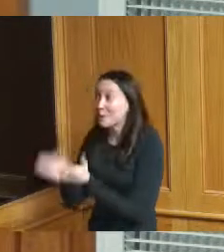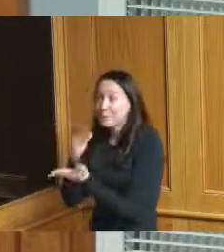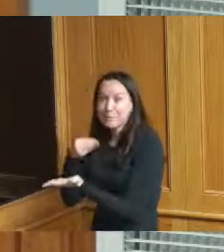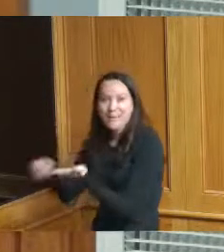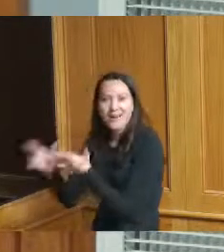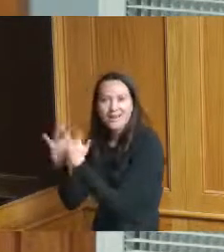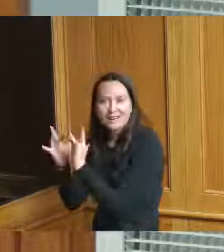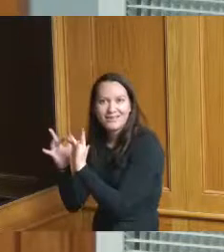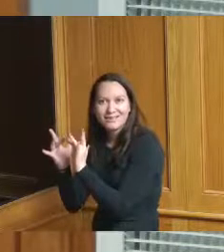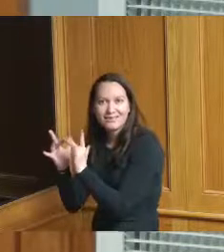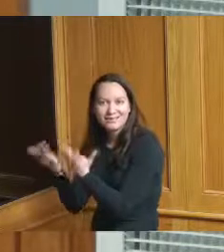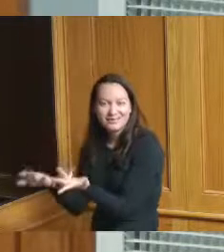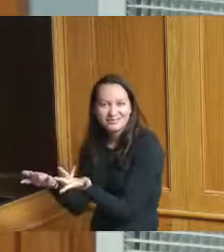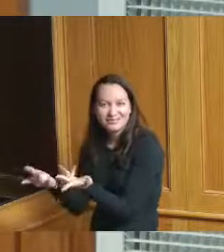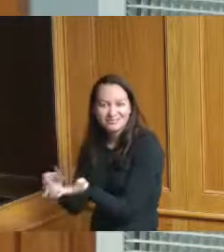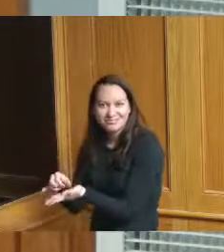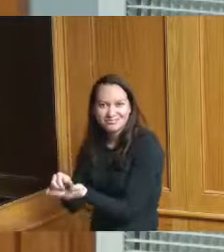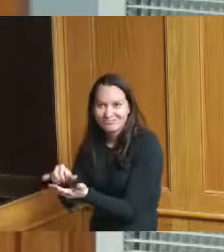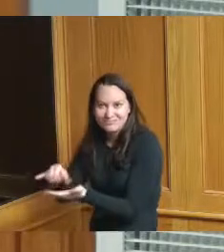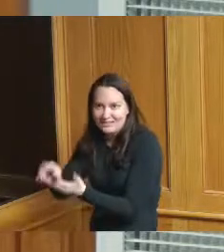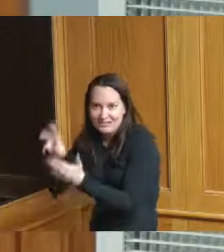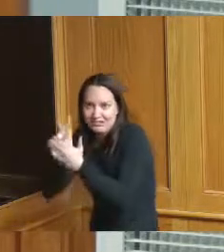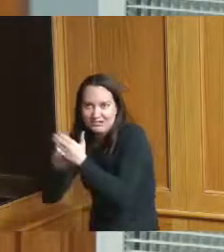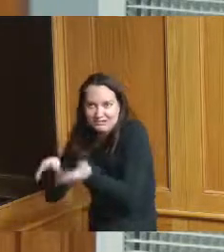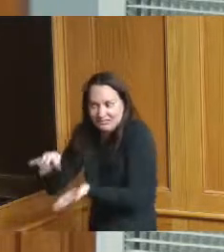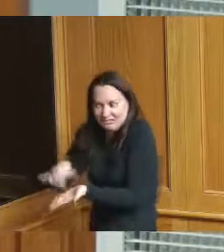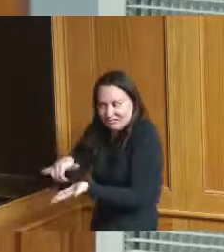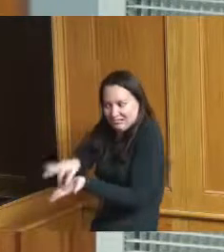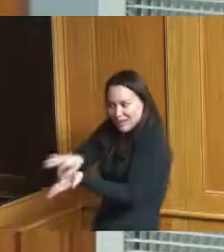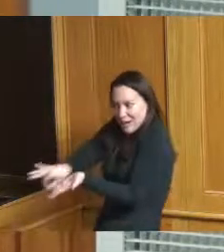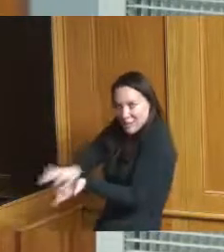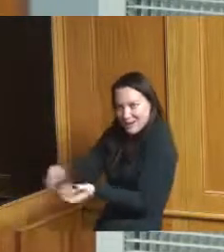online retailers so we really have no count of how many of those there are in our community